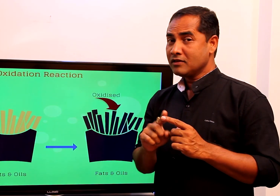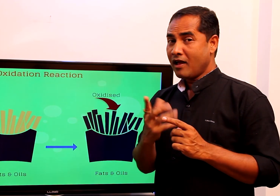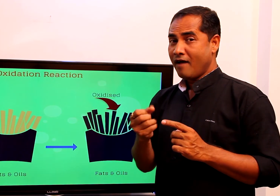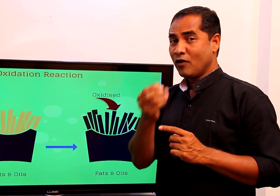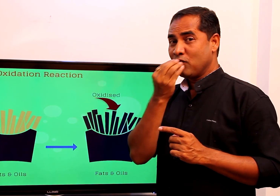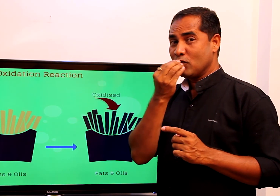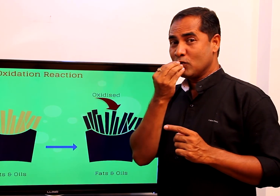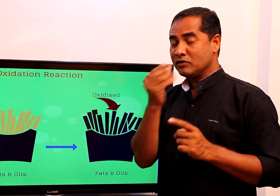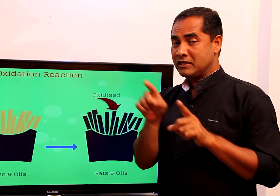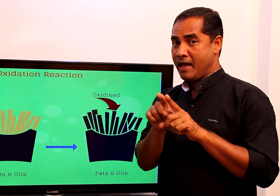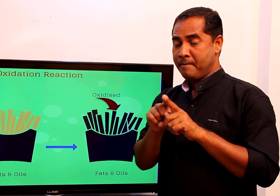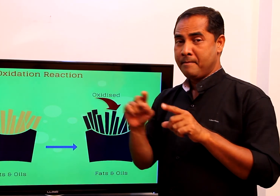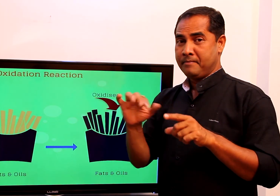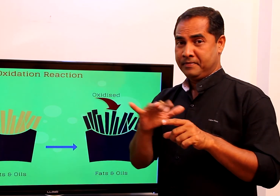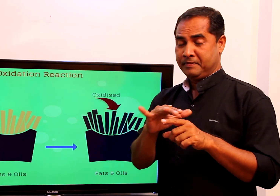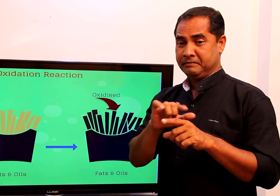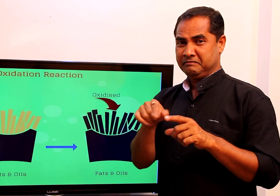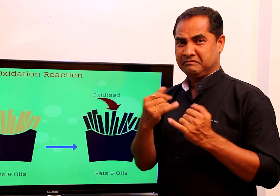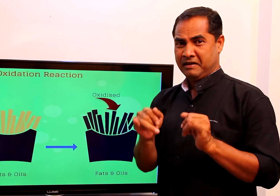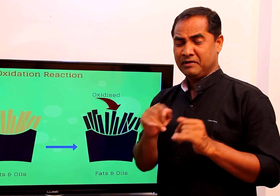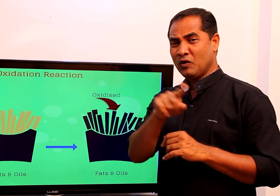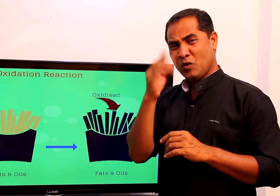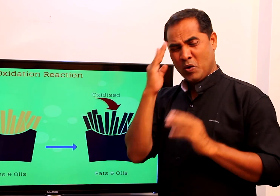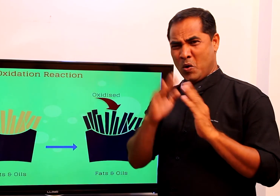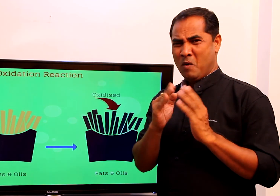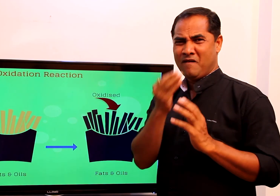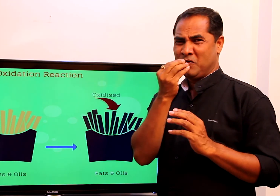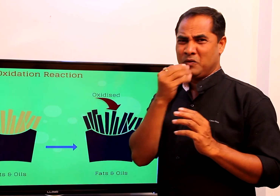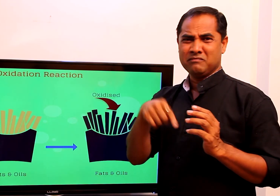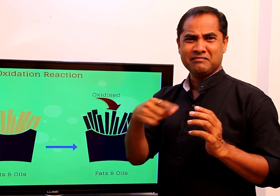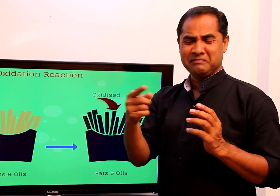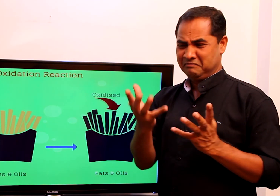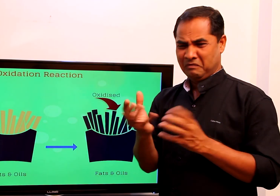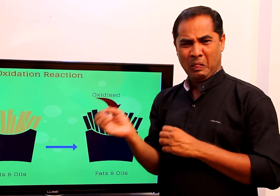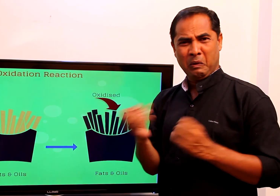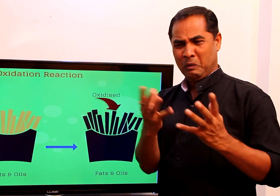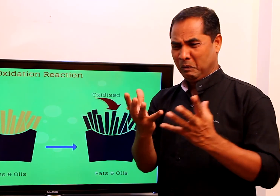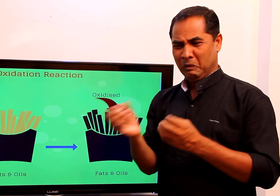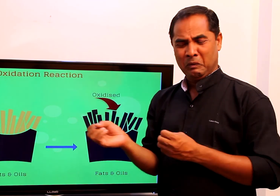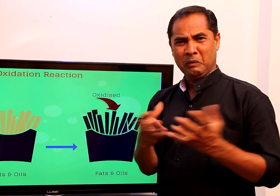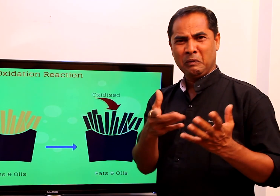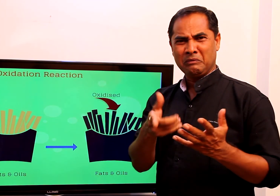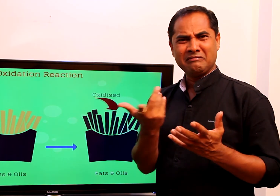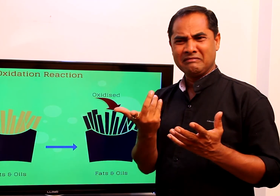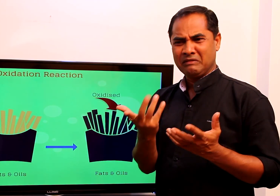It also affects our food. You know different kinds of food that we eat at